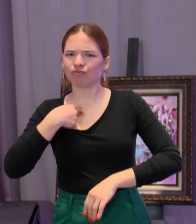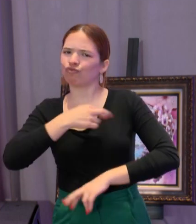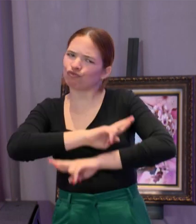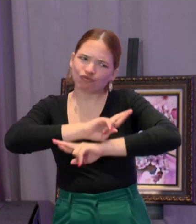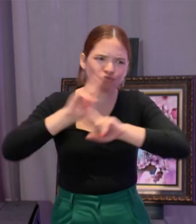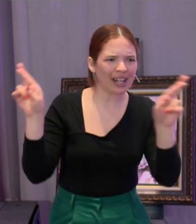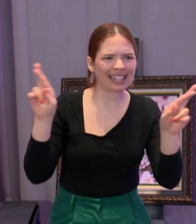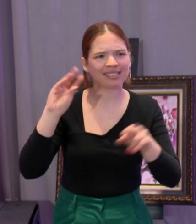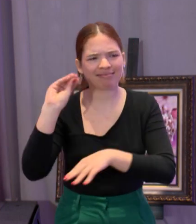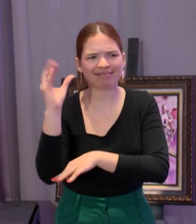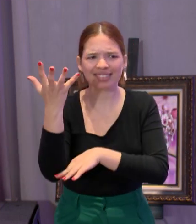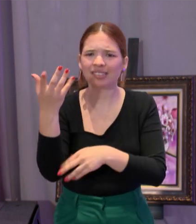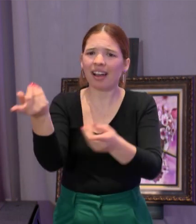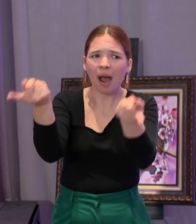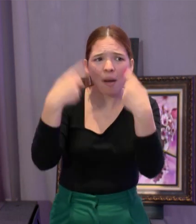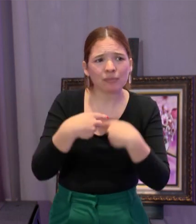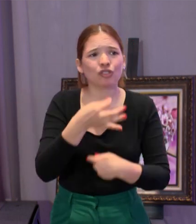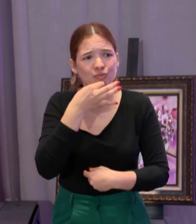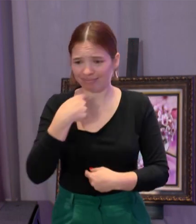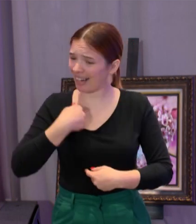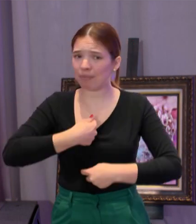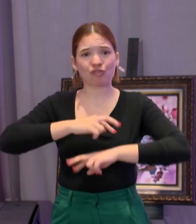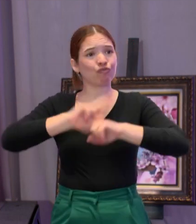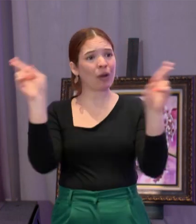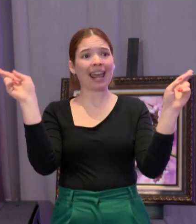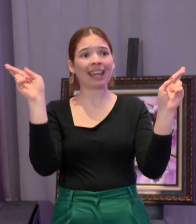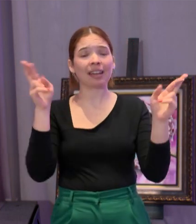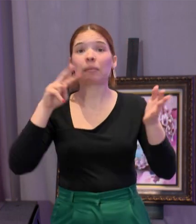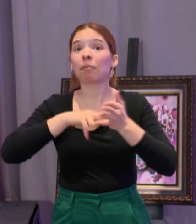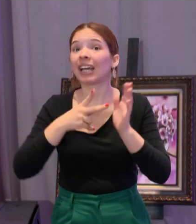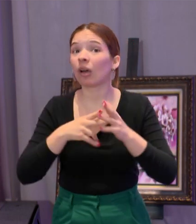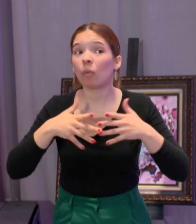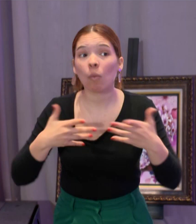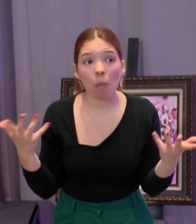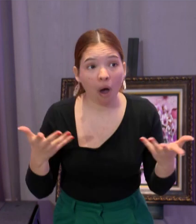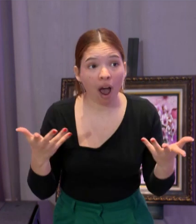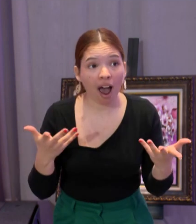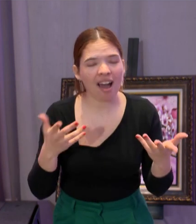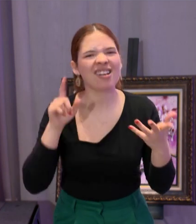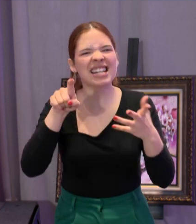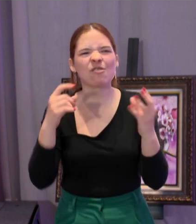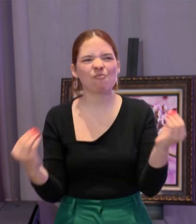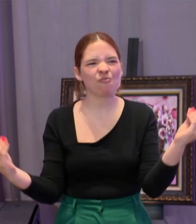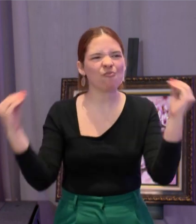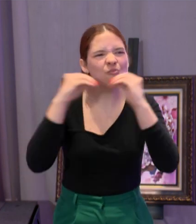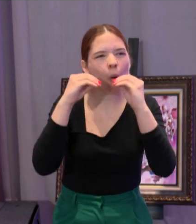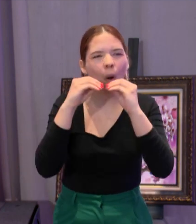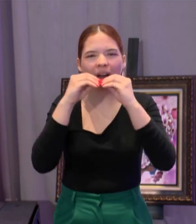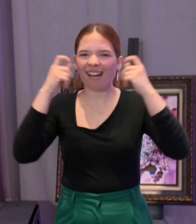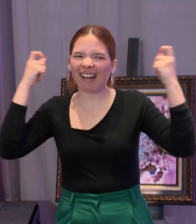HERE THEY COME. WE'RE READY FOR THEM. BUT IT MEANS EVEN MORE CELEBRATIONS TO EMBRACE THE